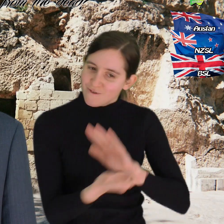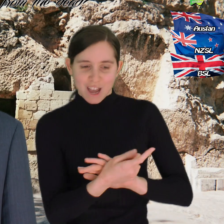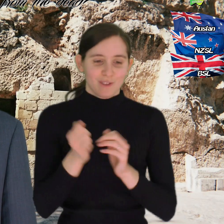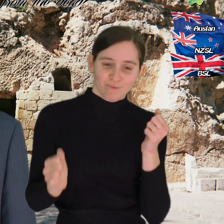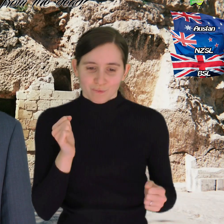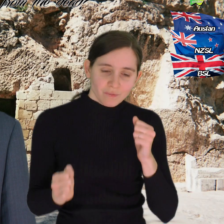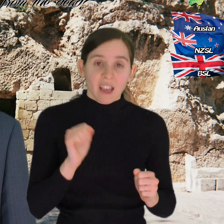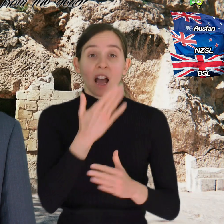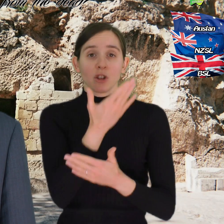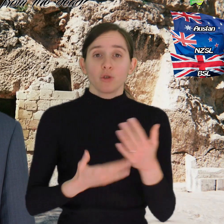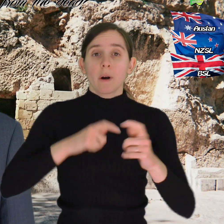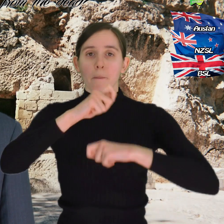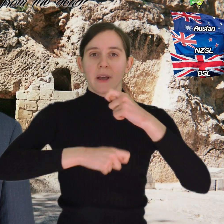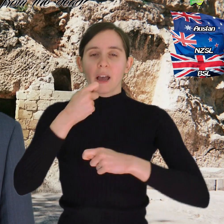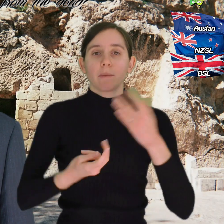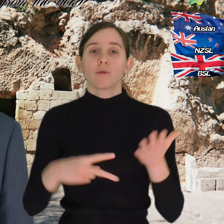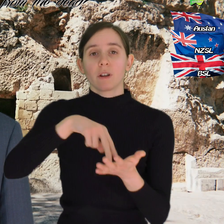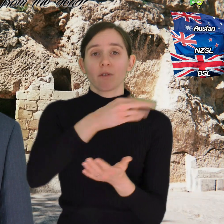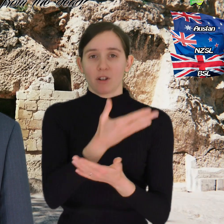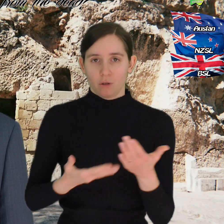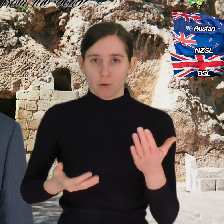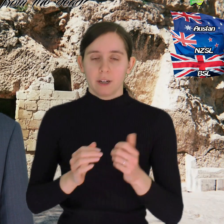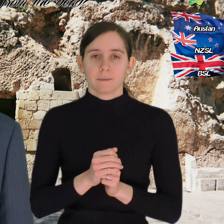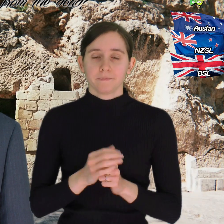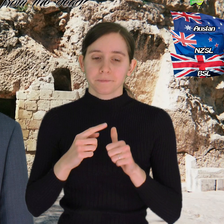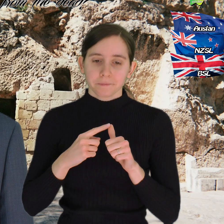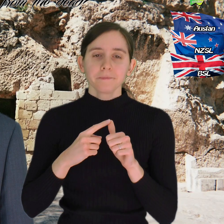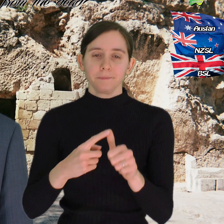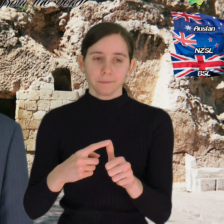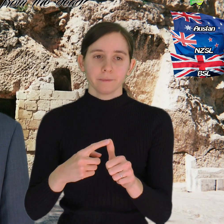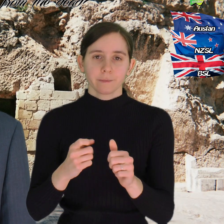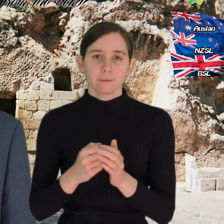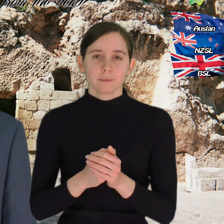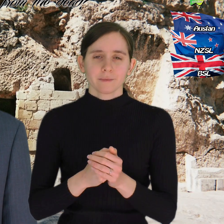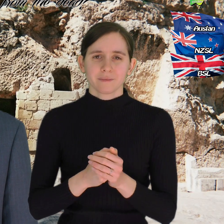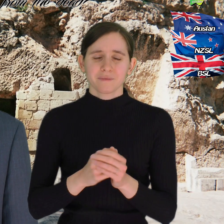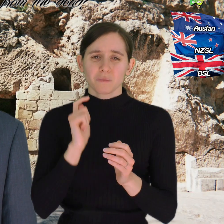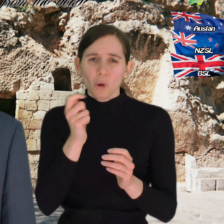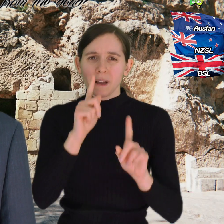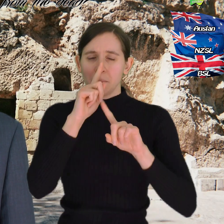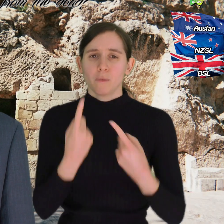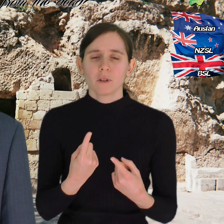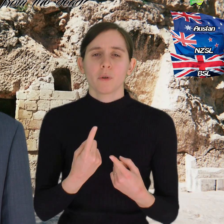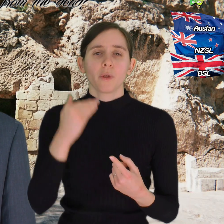and their story became the resurrection story. It is almost impossible that the women